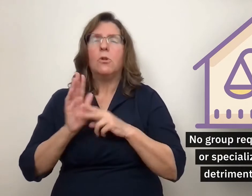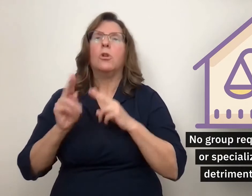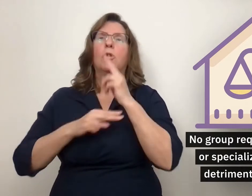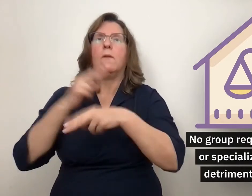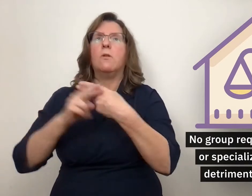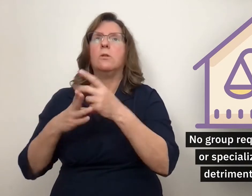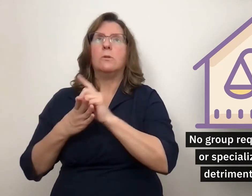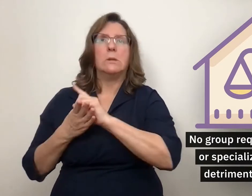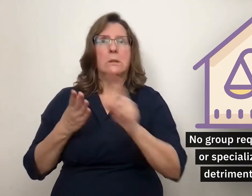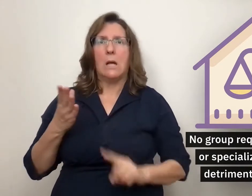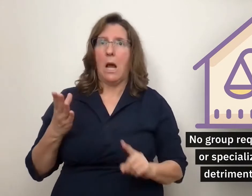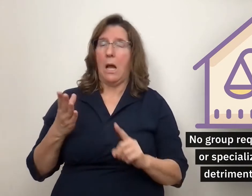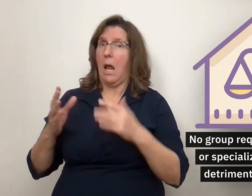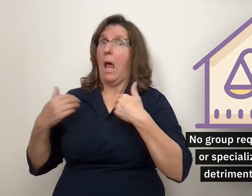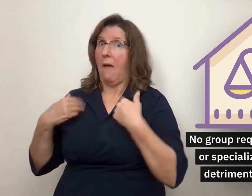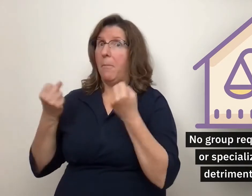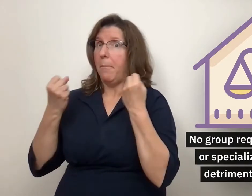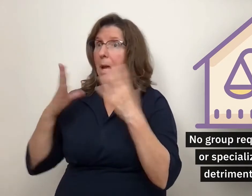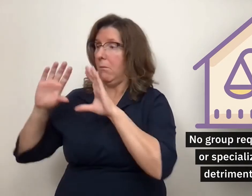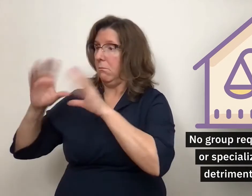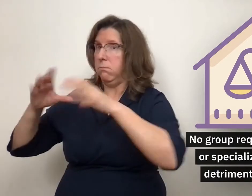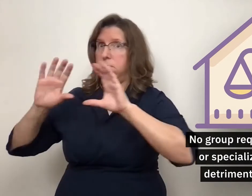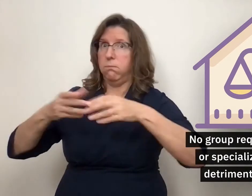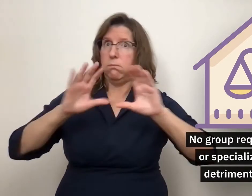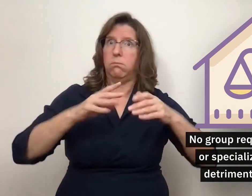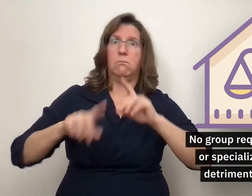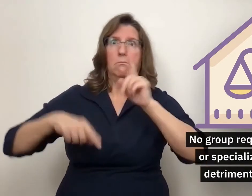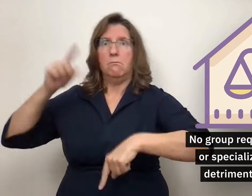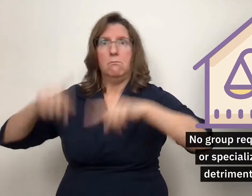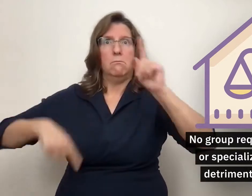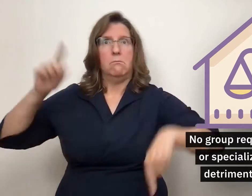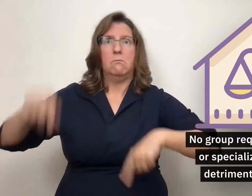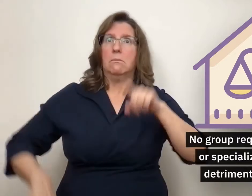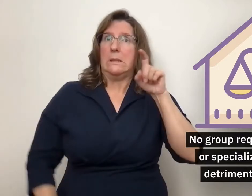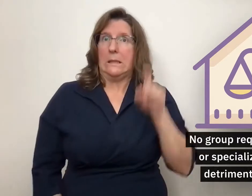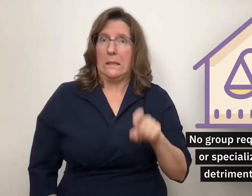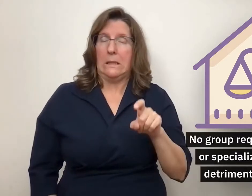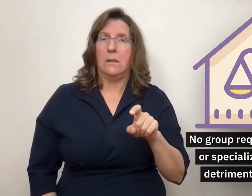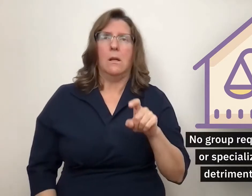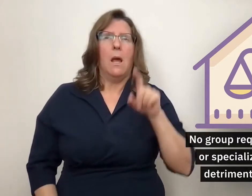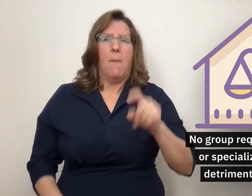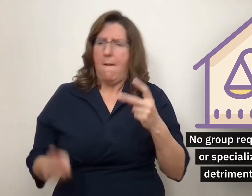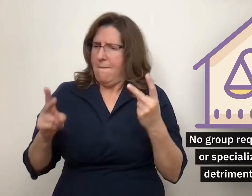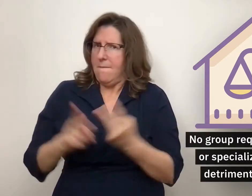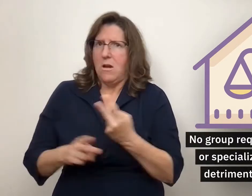A primary principle of universal design is to meet the needs of the broadest number.